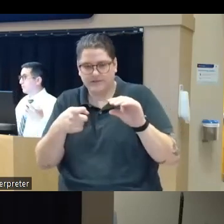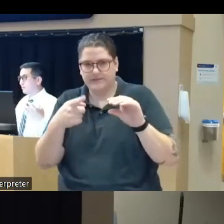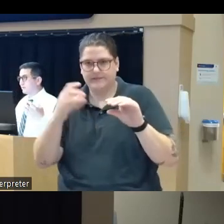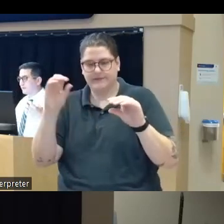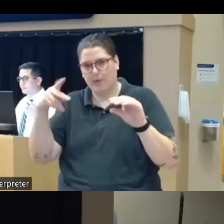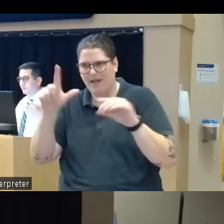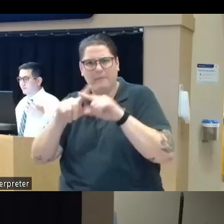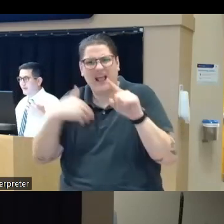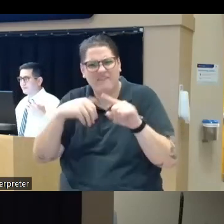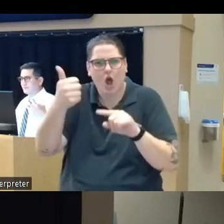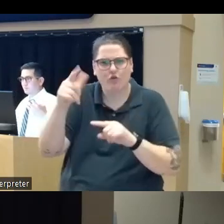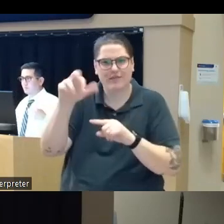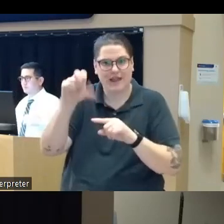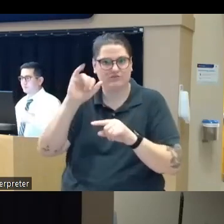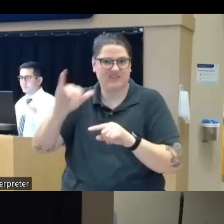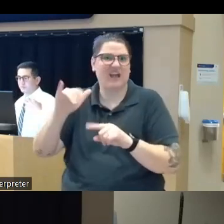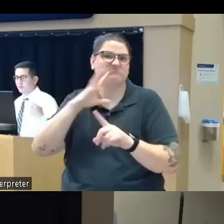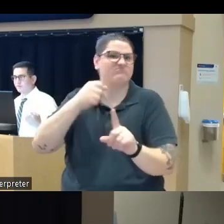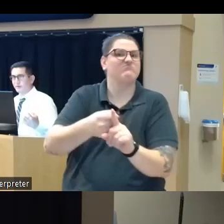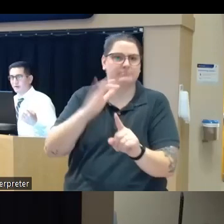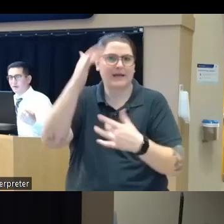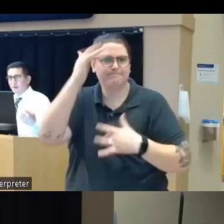there's several other layers that are impacted as well and we're still trying to figure out